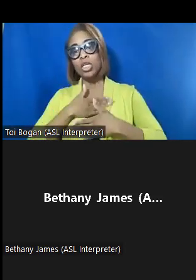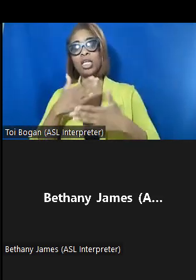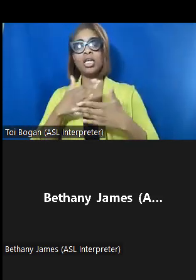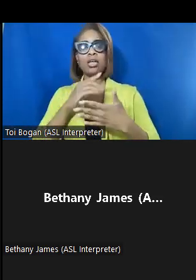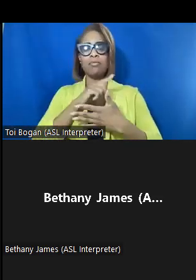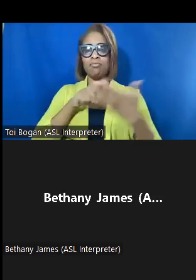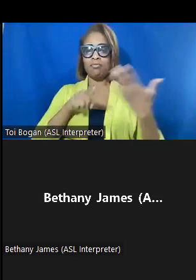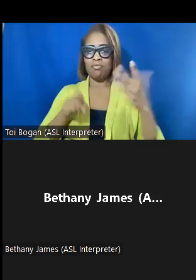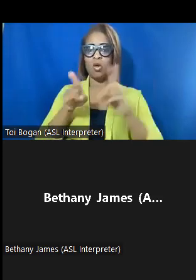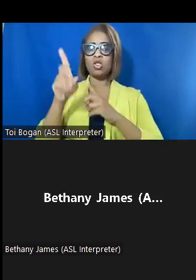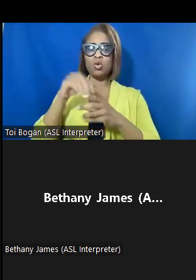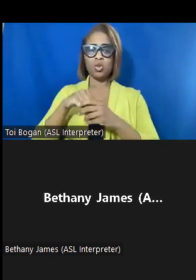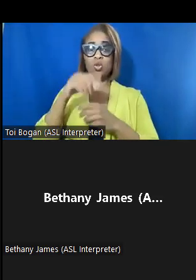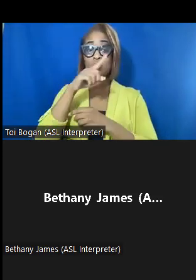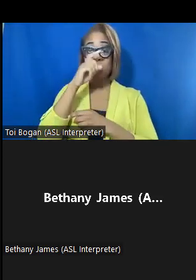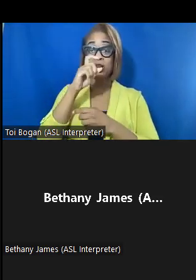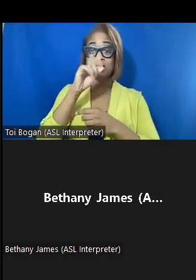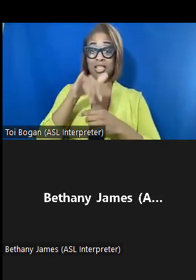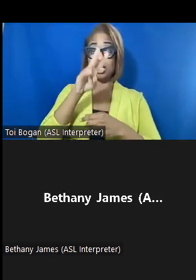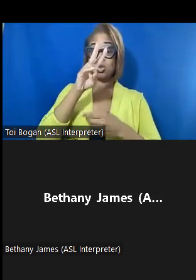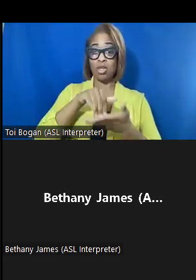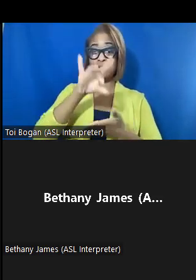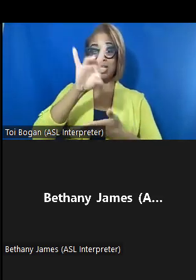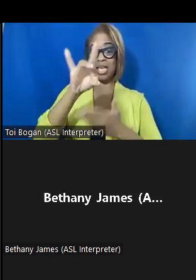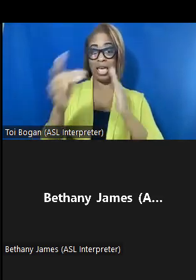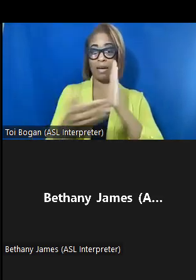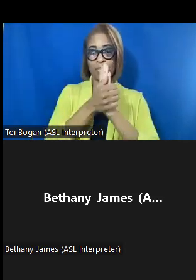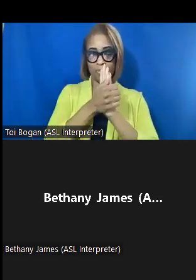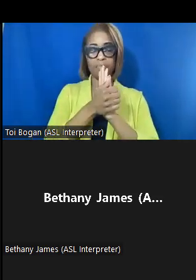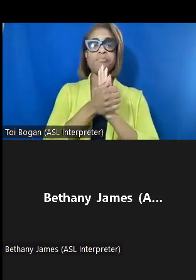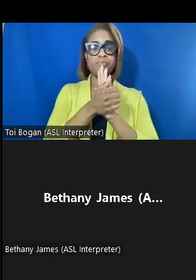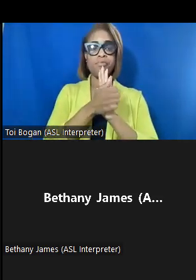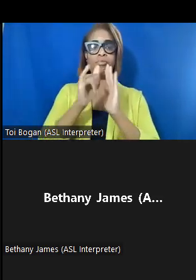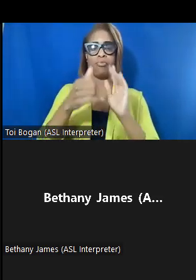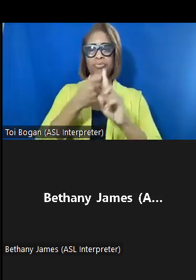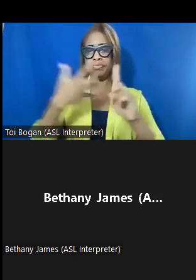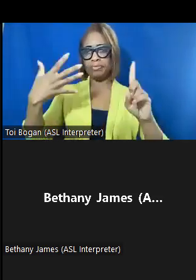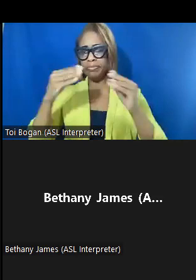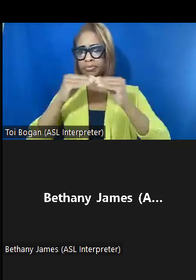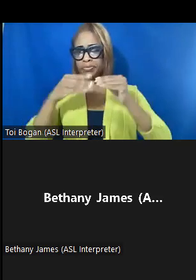include, because of those 2008 amendments which expanded a little bit more on that definition,